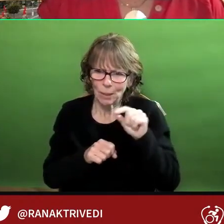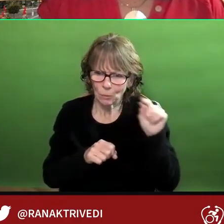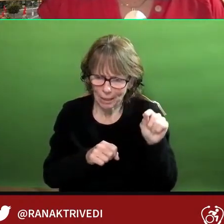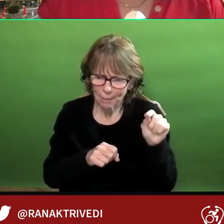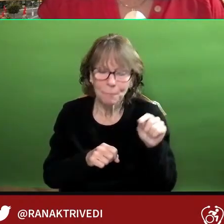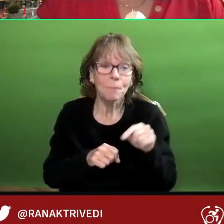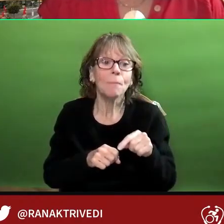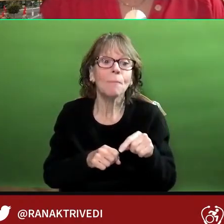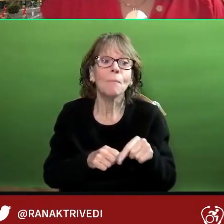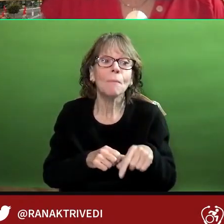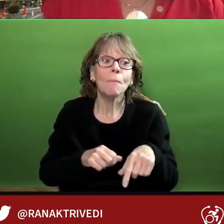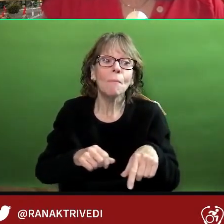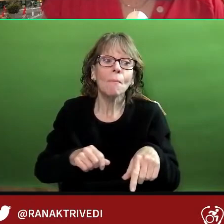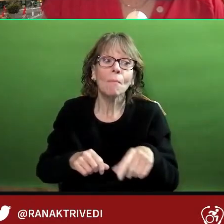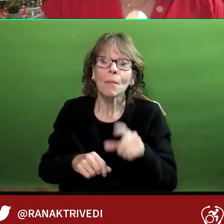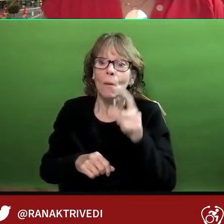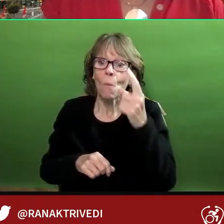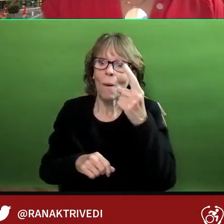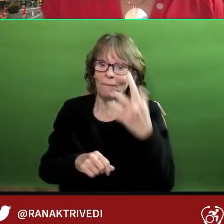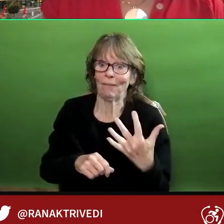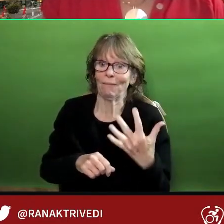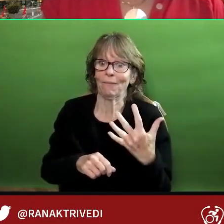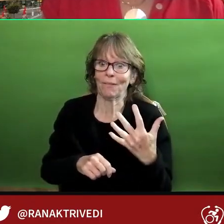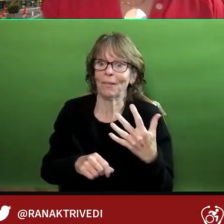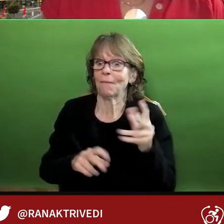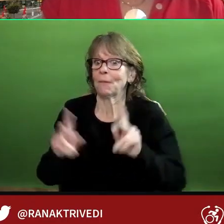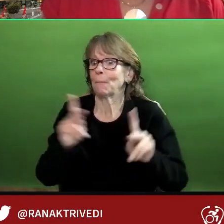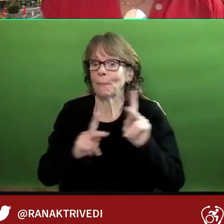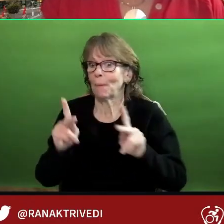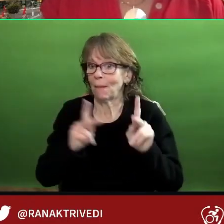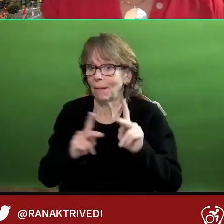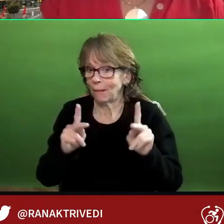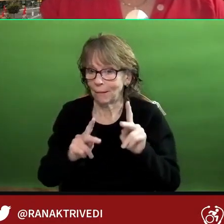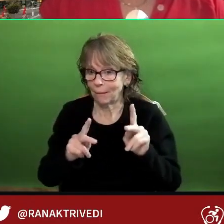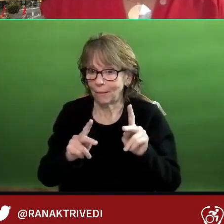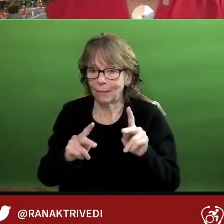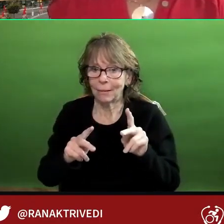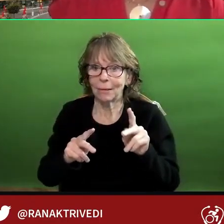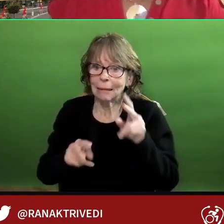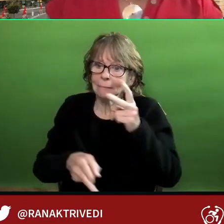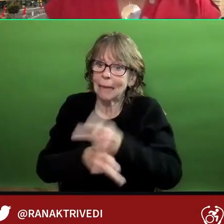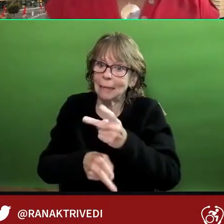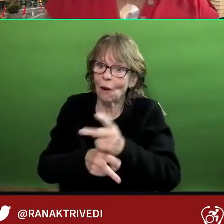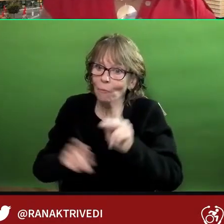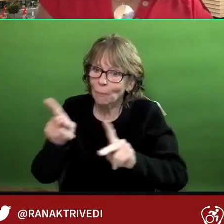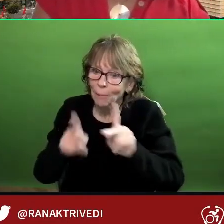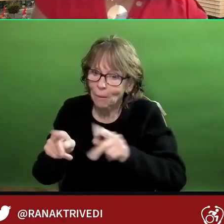for a person with a disability or an illness. And this is typically given